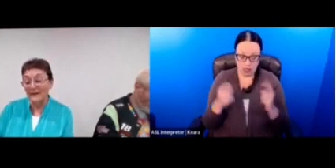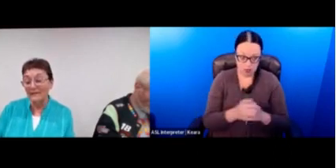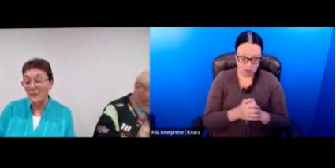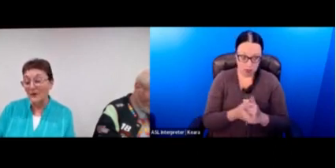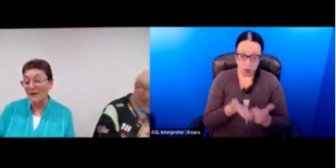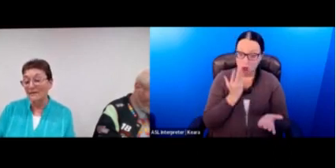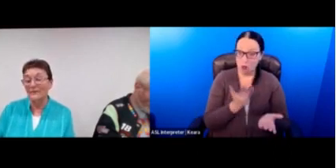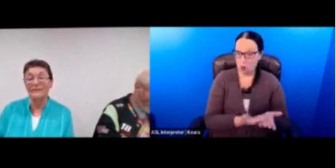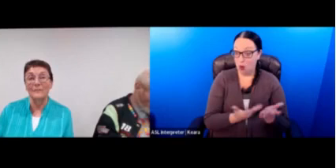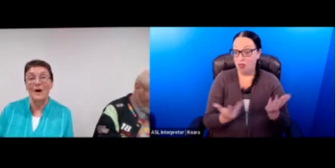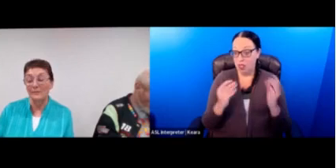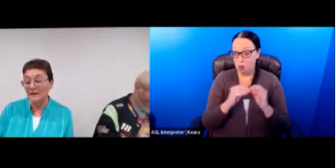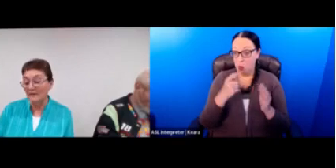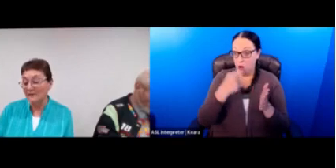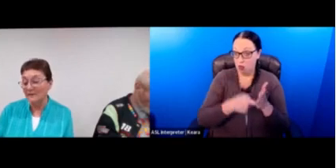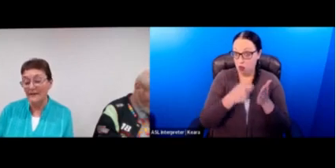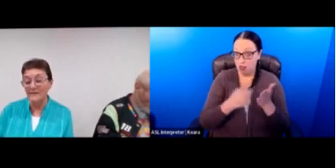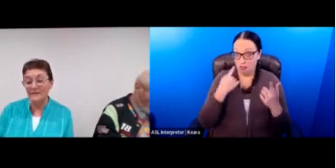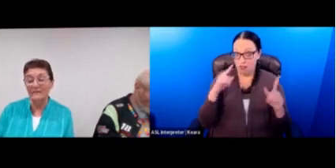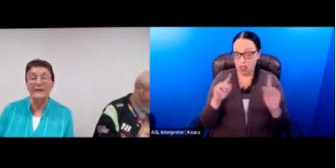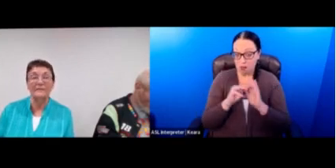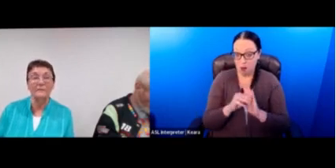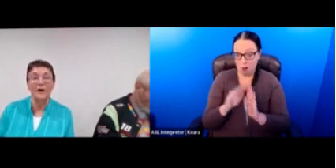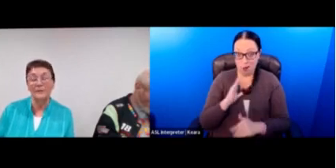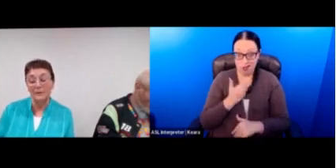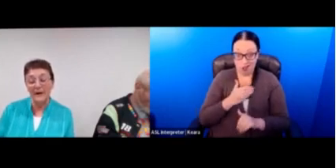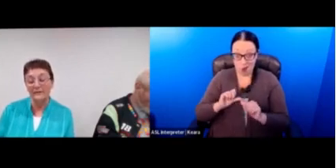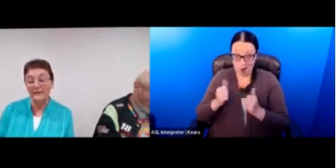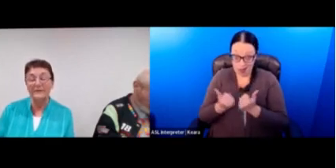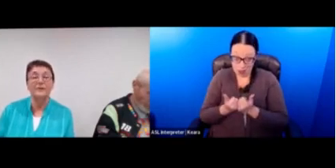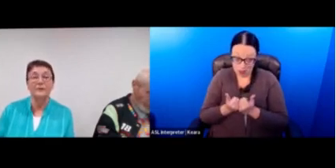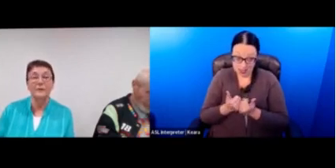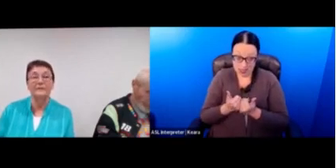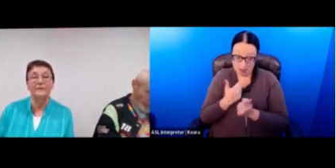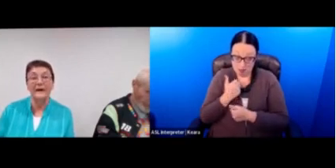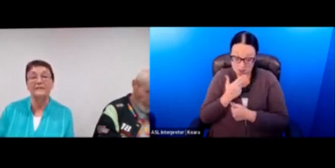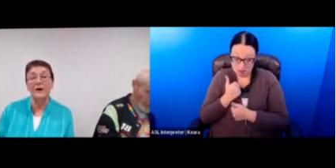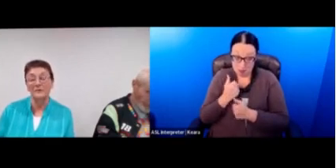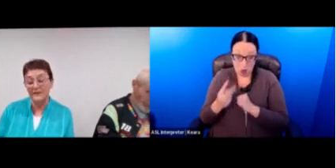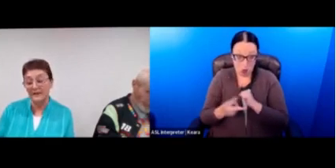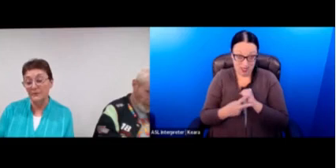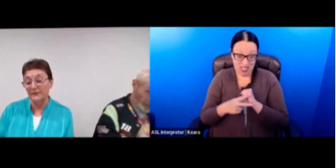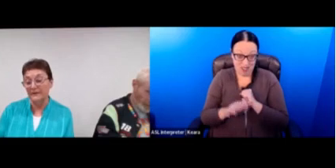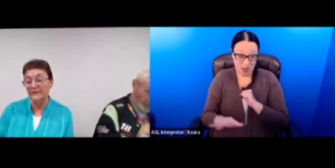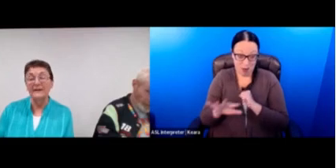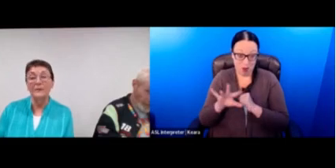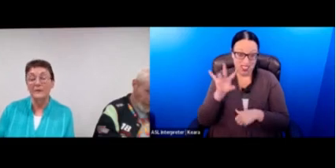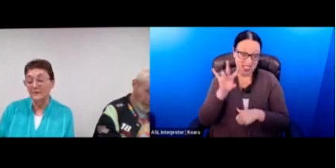that it's a more cost effective model because our little agency is saving probably around $712,000 annually and reduce